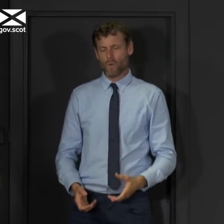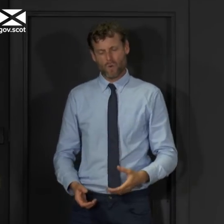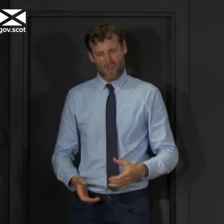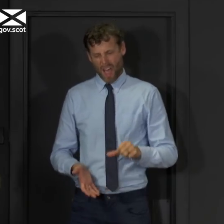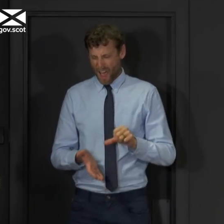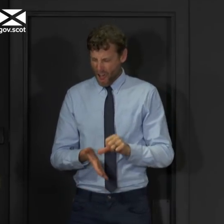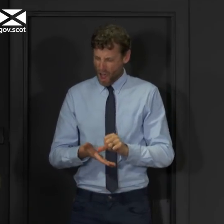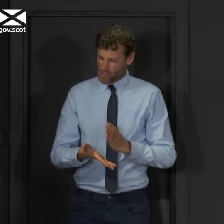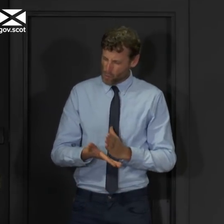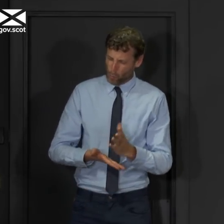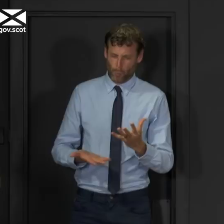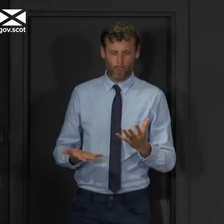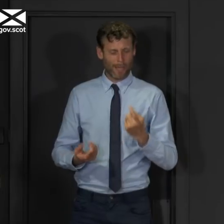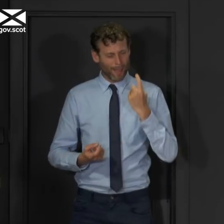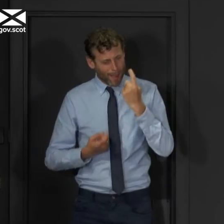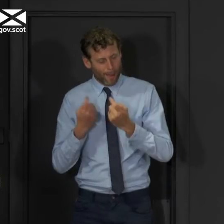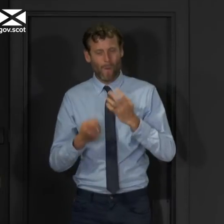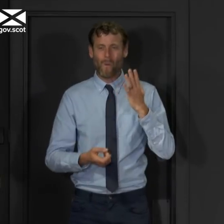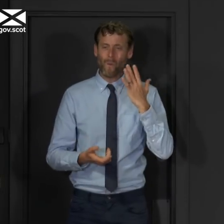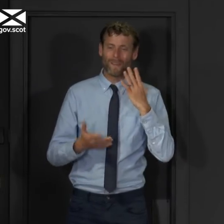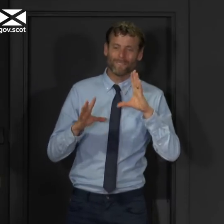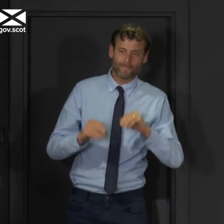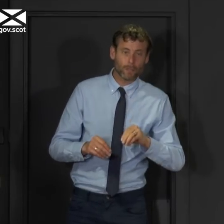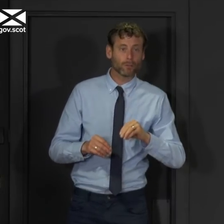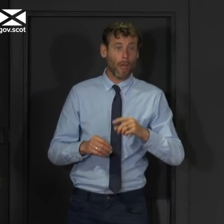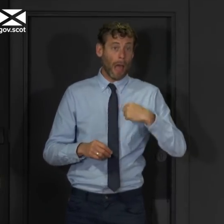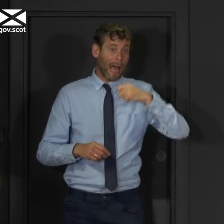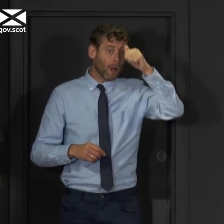find that there has been an impact on their mental health, and I mean that quite literally,